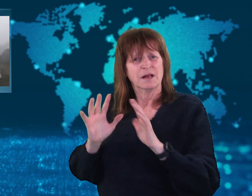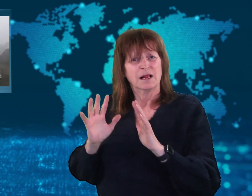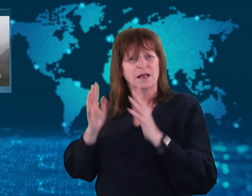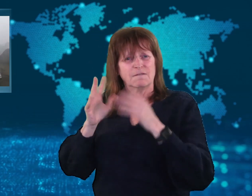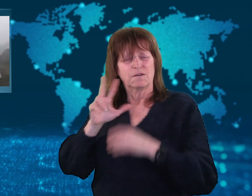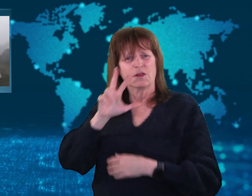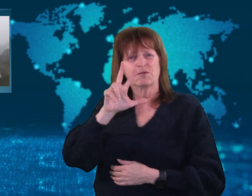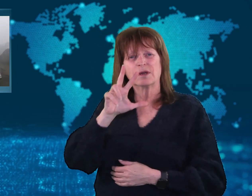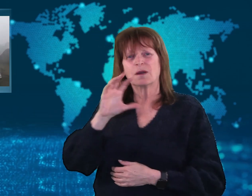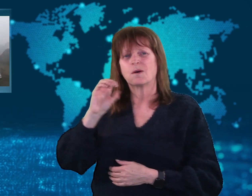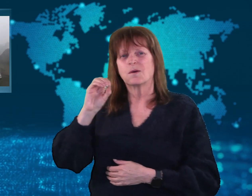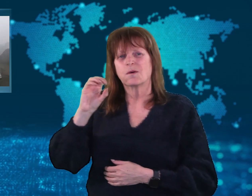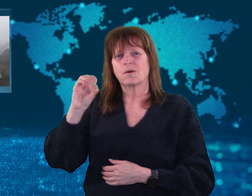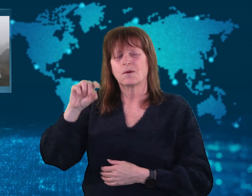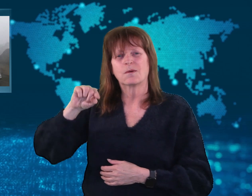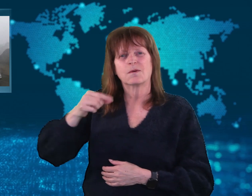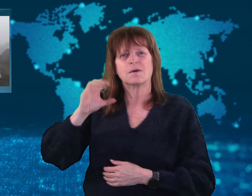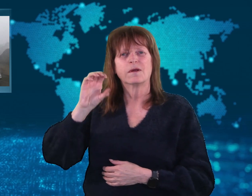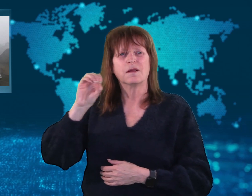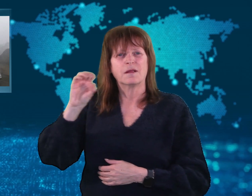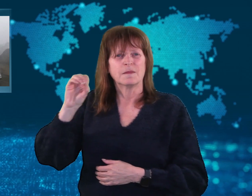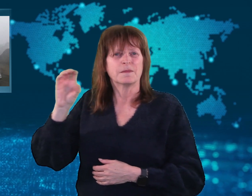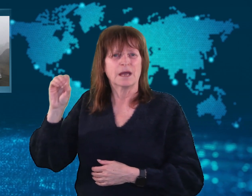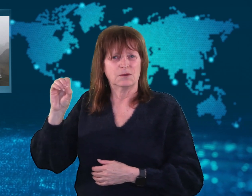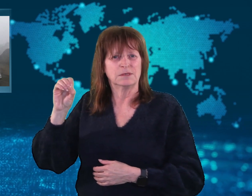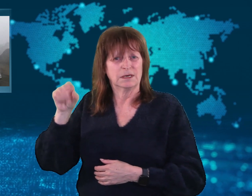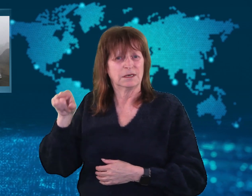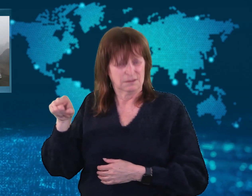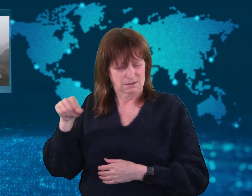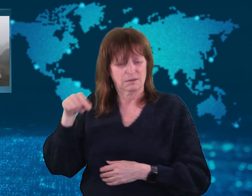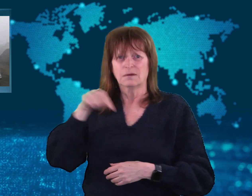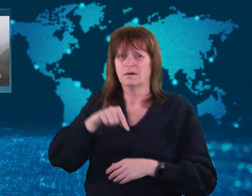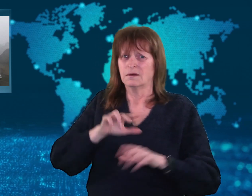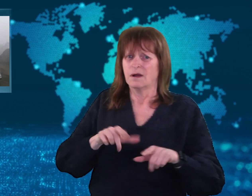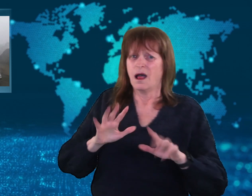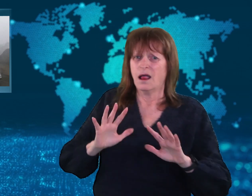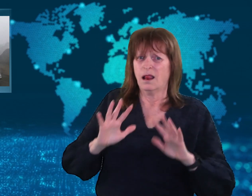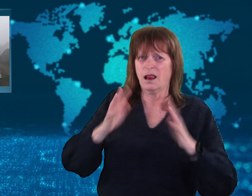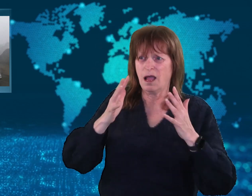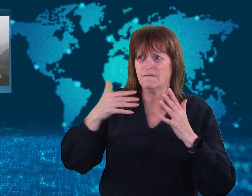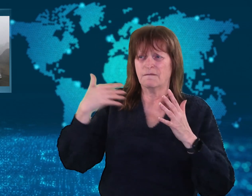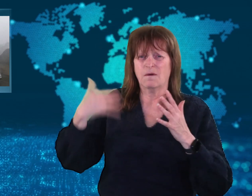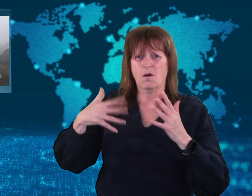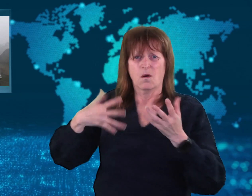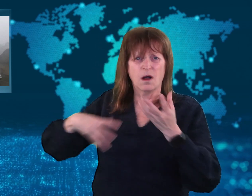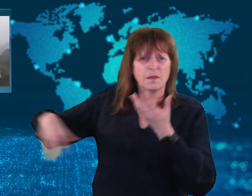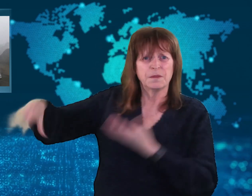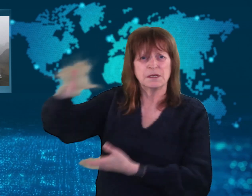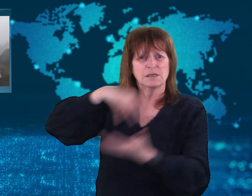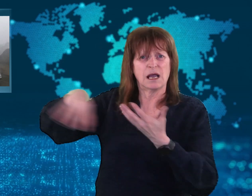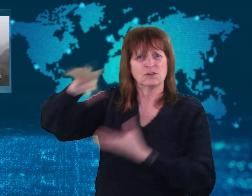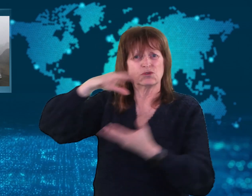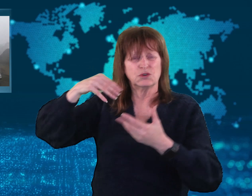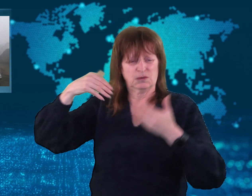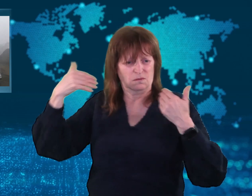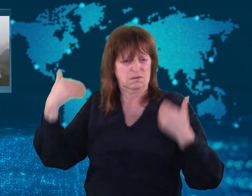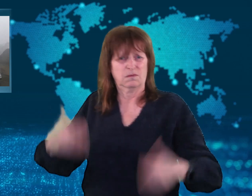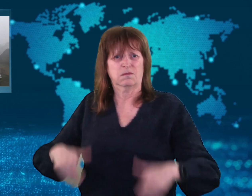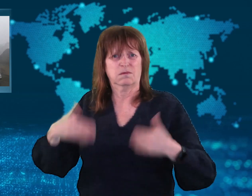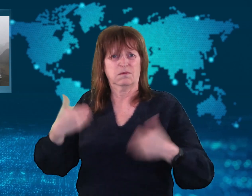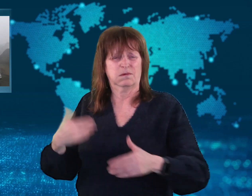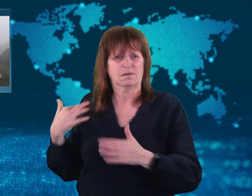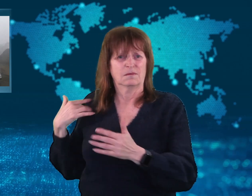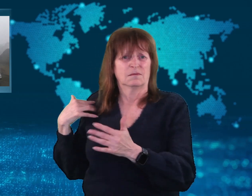Vanuatu, a small nation, is one of those countries.